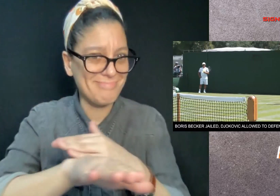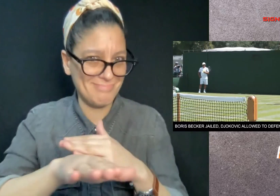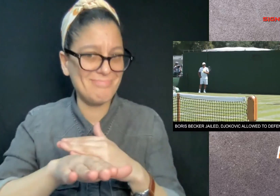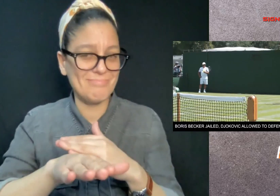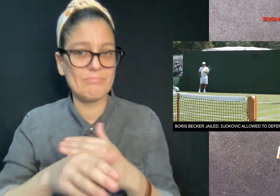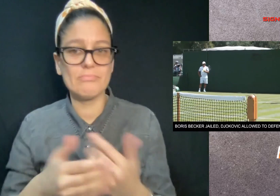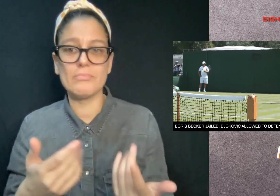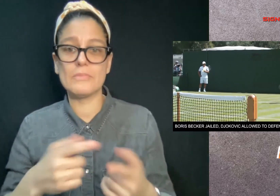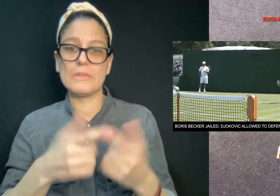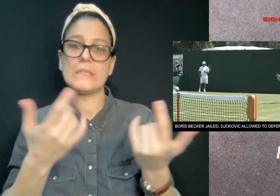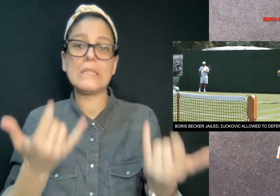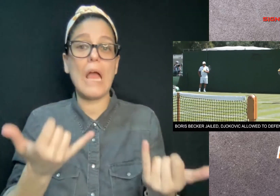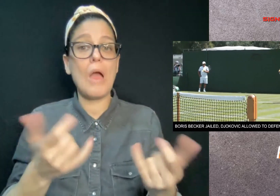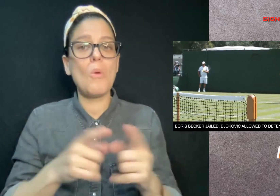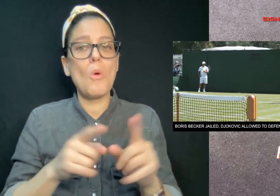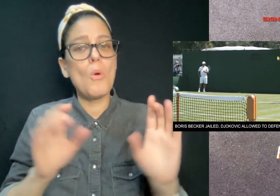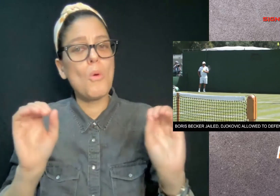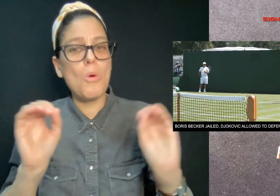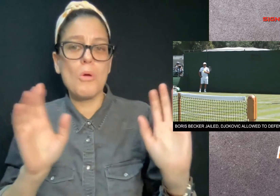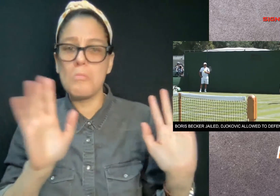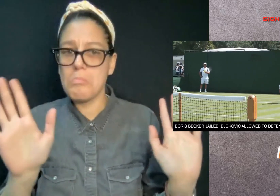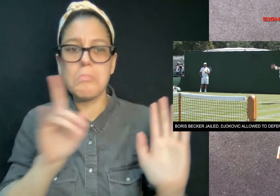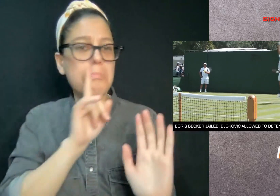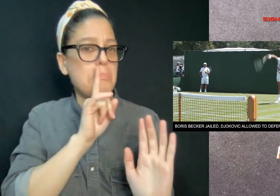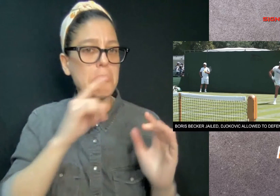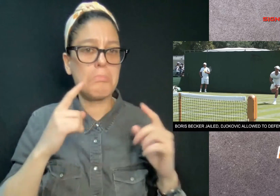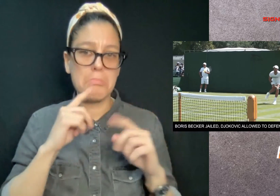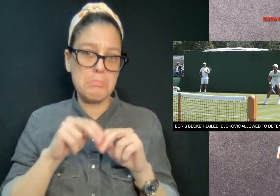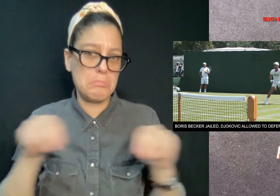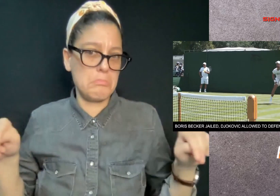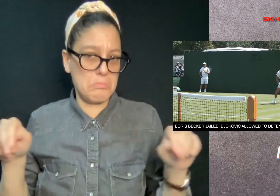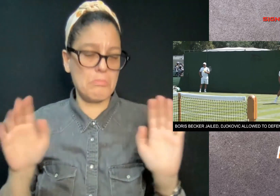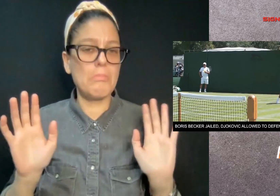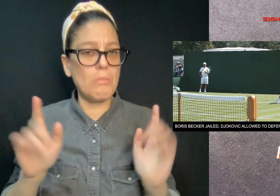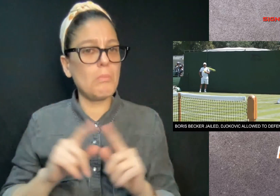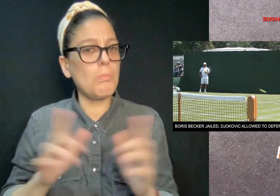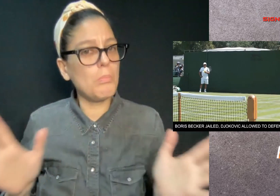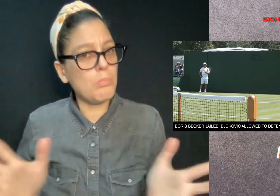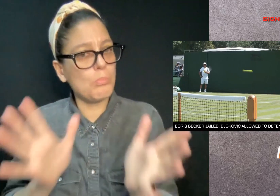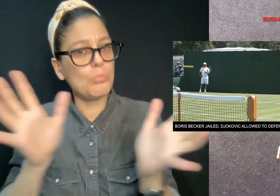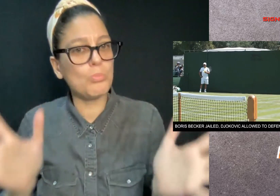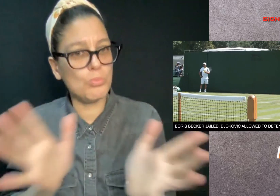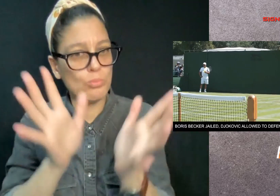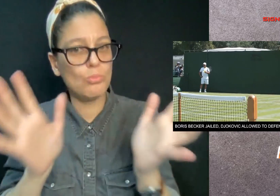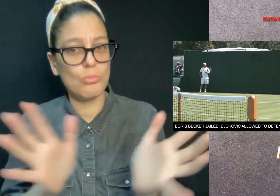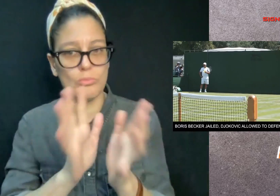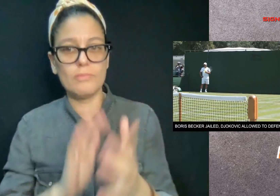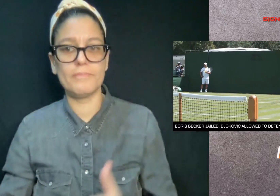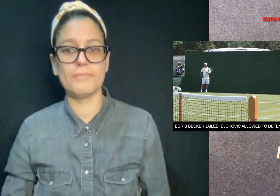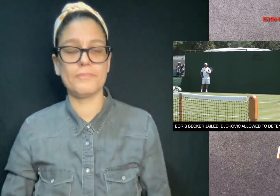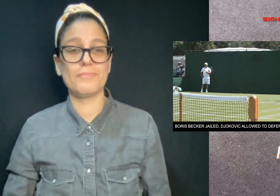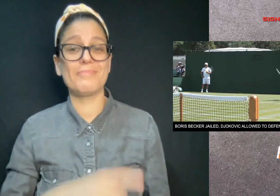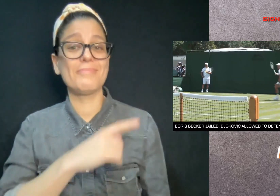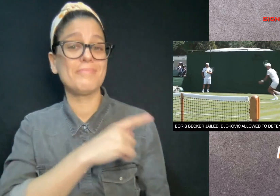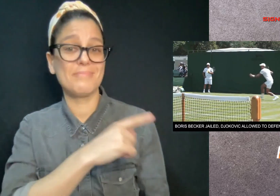not require vaccination to enter it they will not require it either but they do encourage